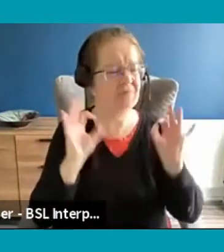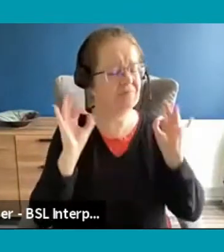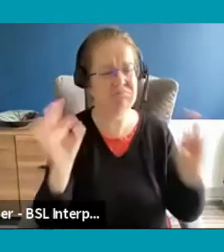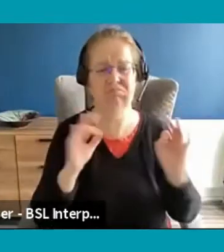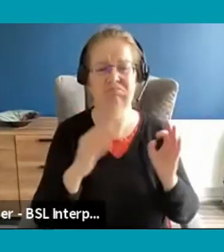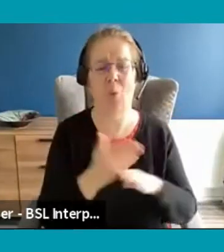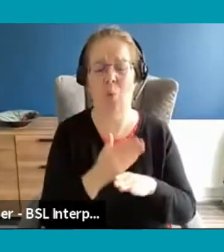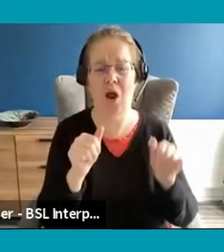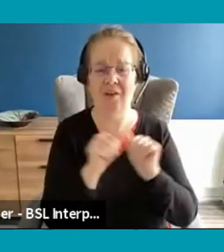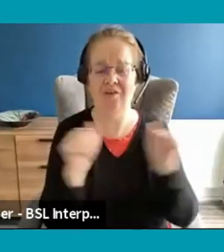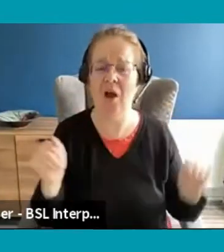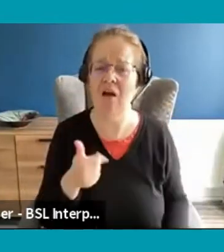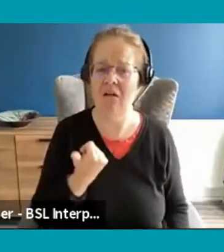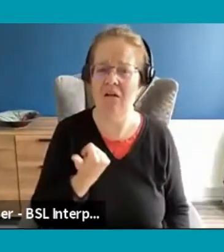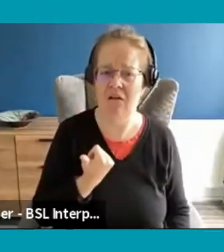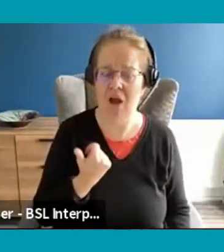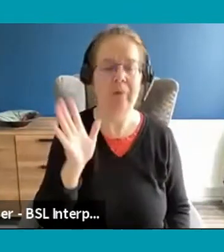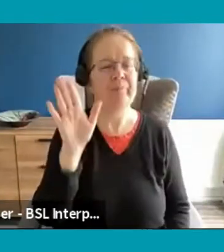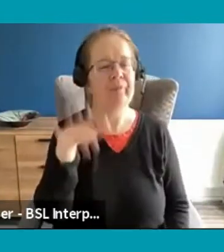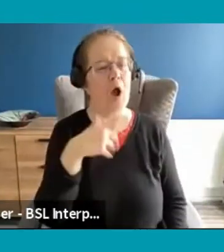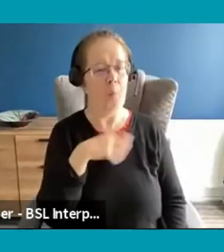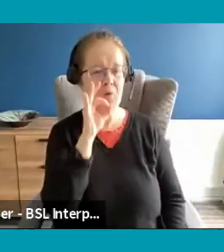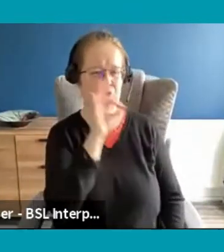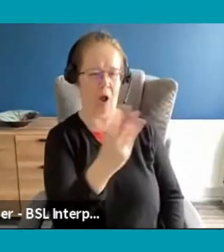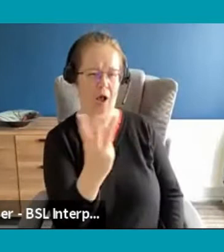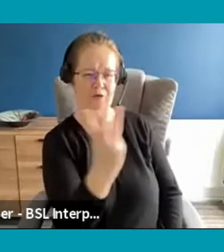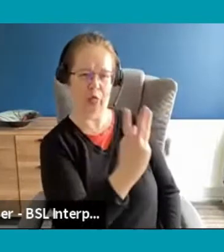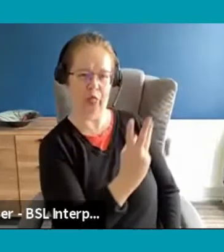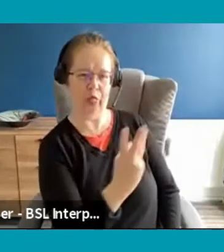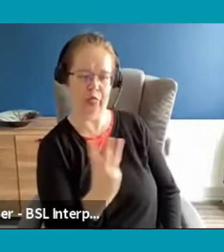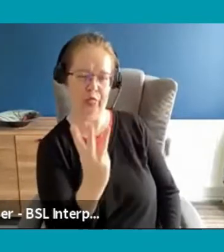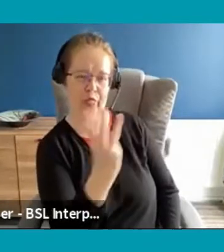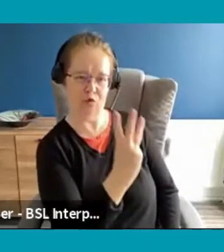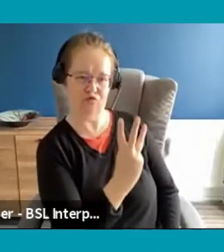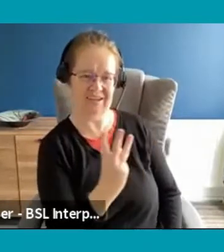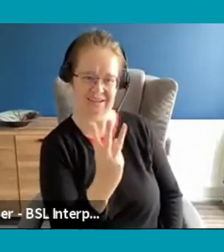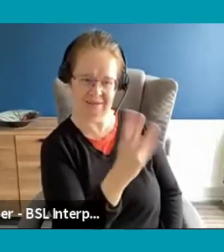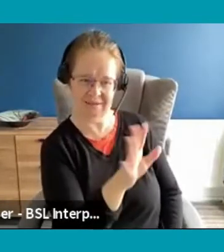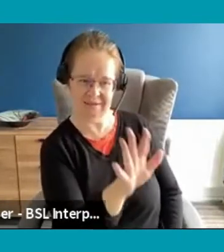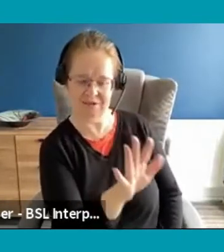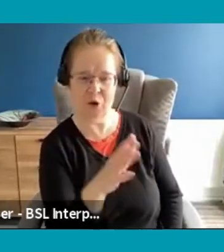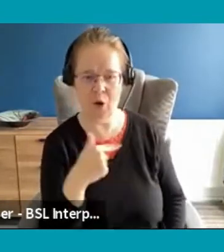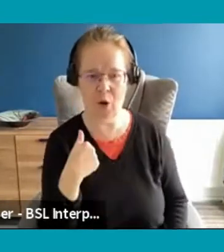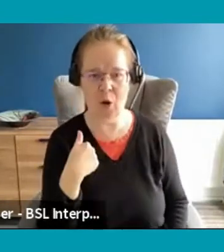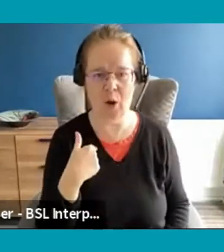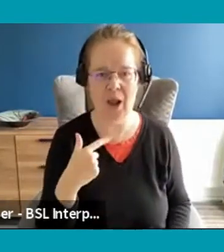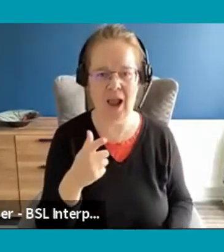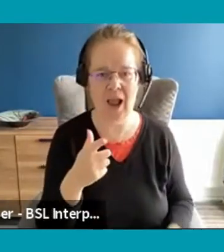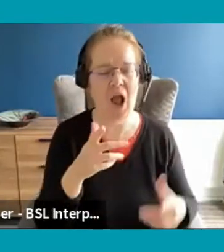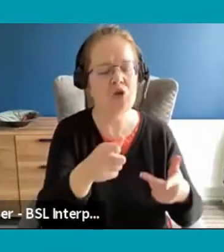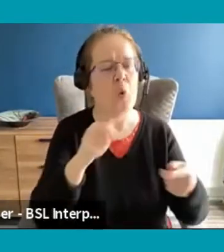I want to answer three of you because I think this is important. I wanna come back to those accommodations right?